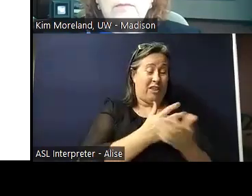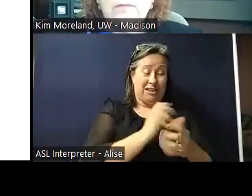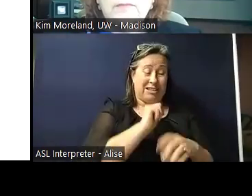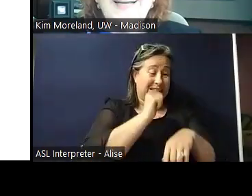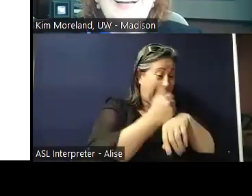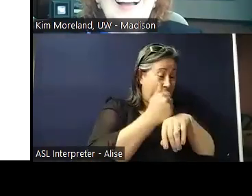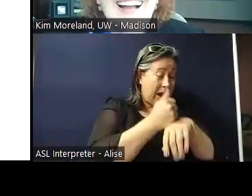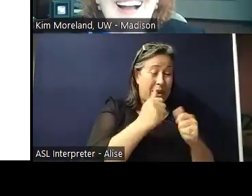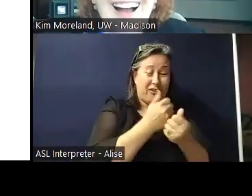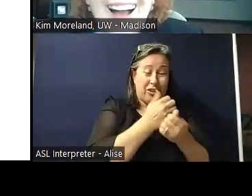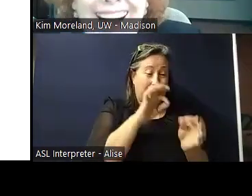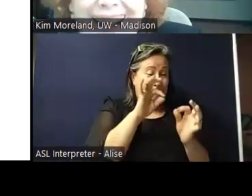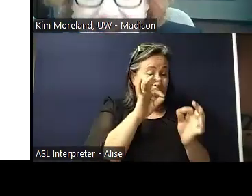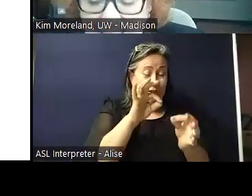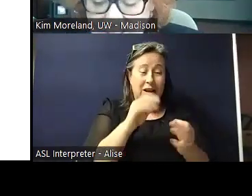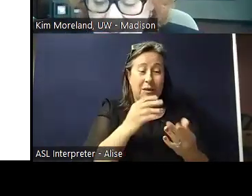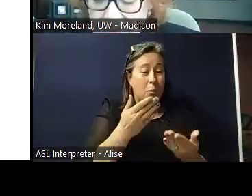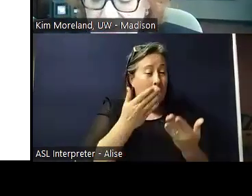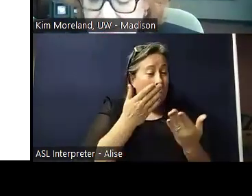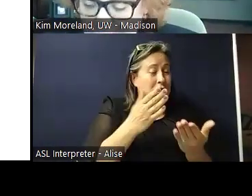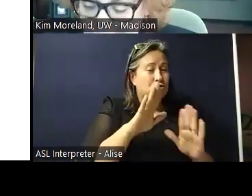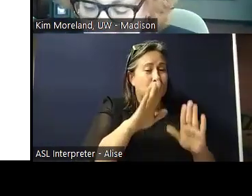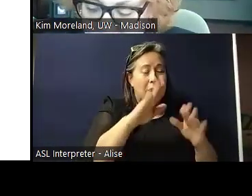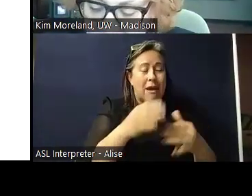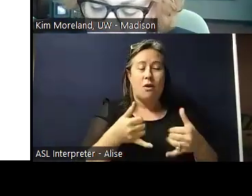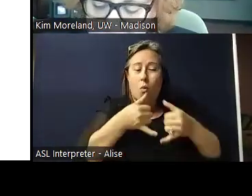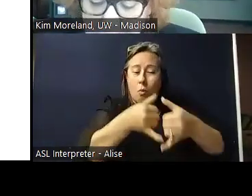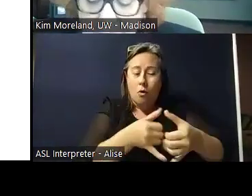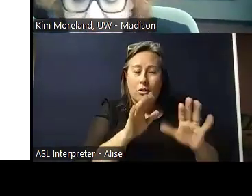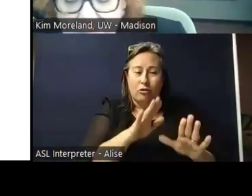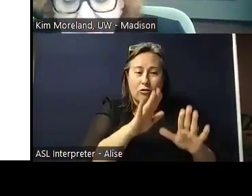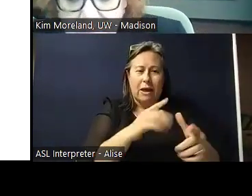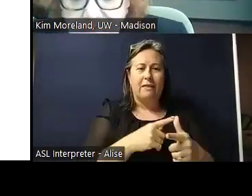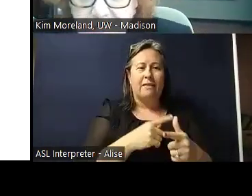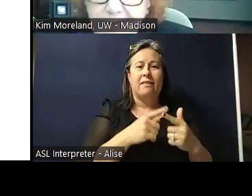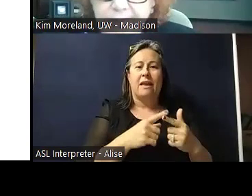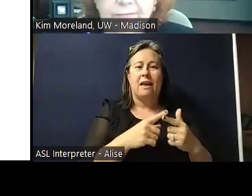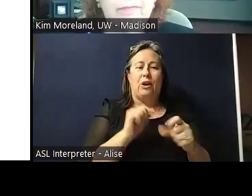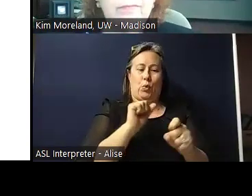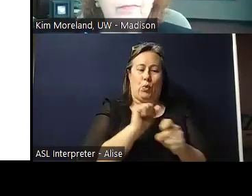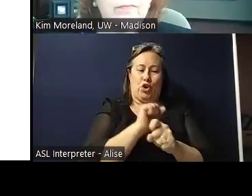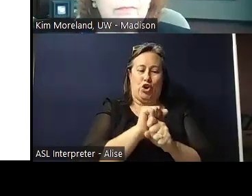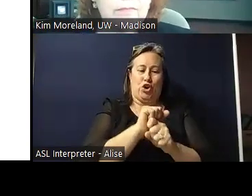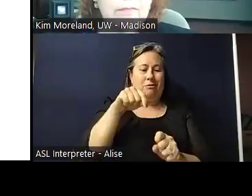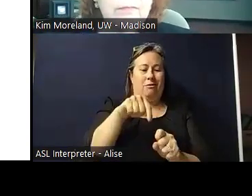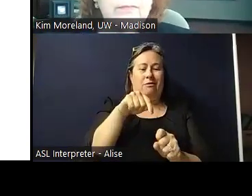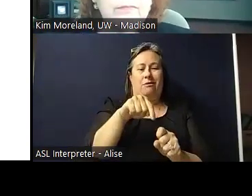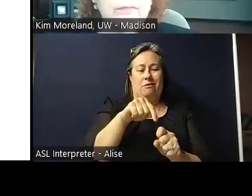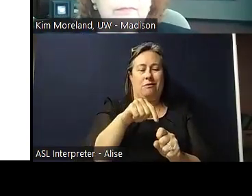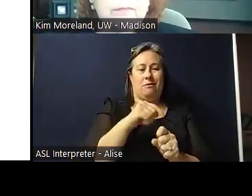The proposal is great. The award is great, but then the work is actually starting to happen,